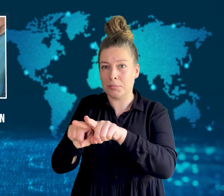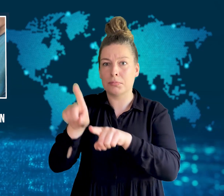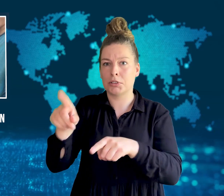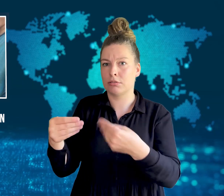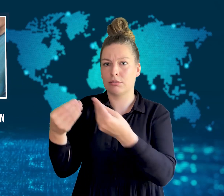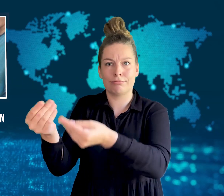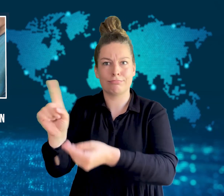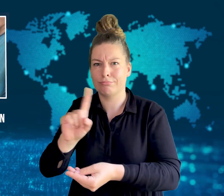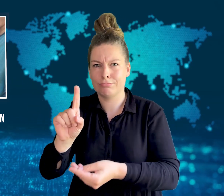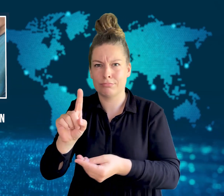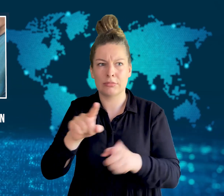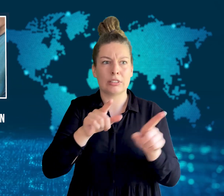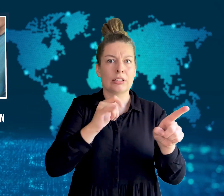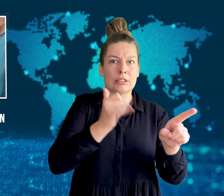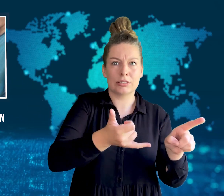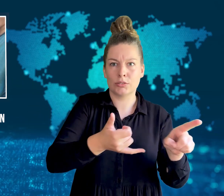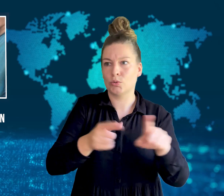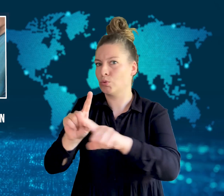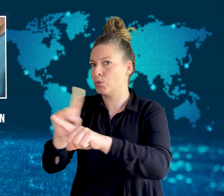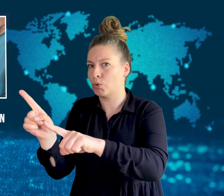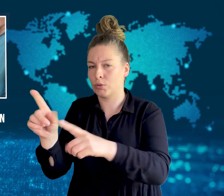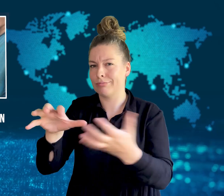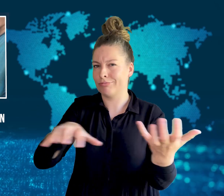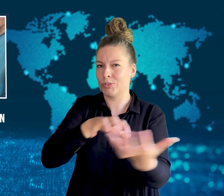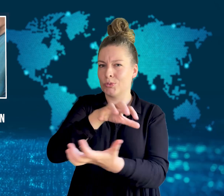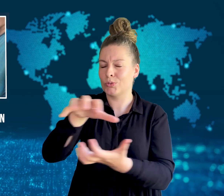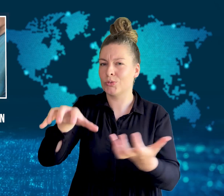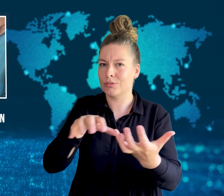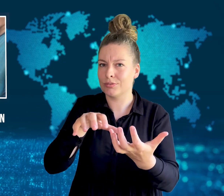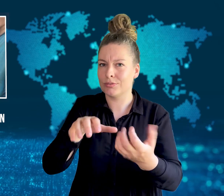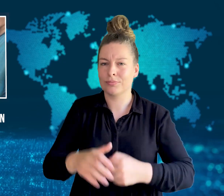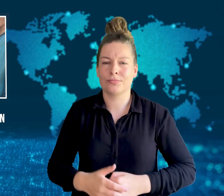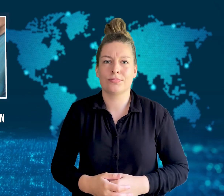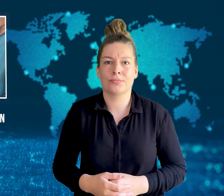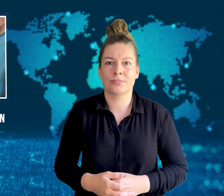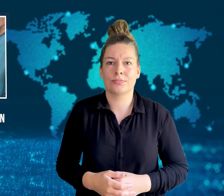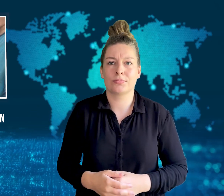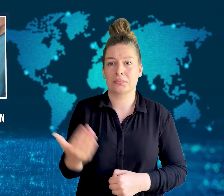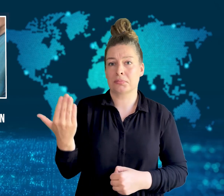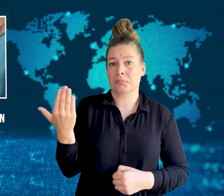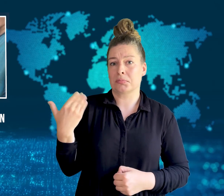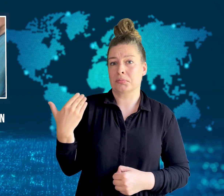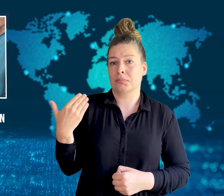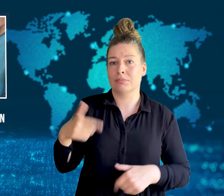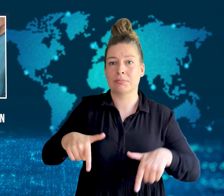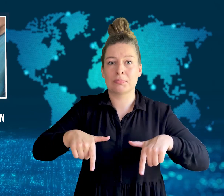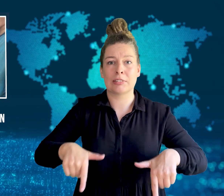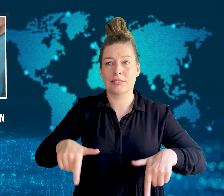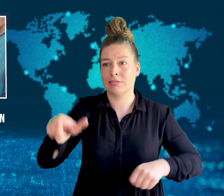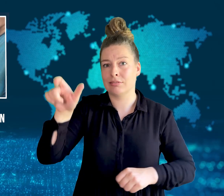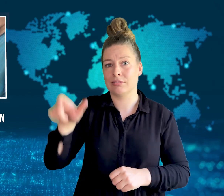Few months ago, Prime Minister Giorgia Meloni ordered that practice to stop.